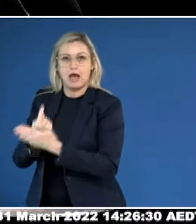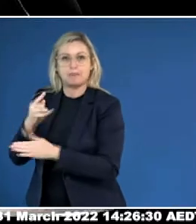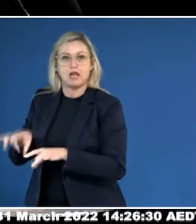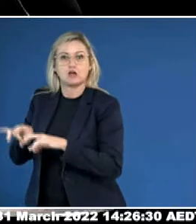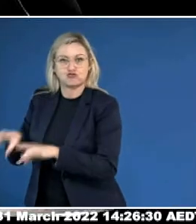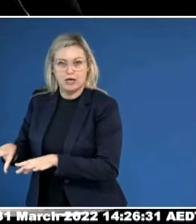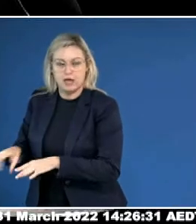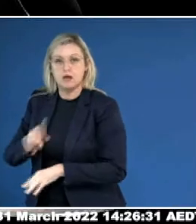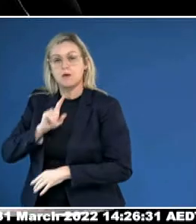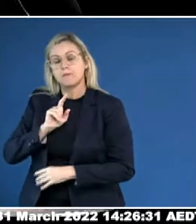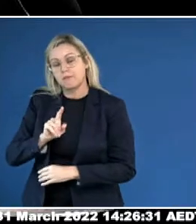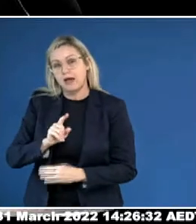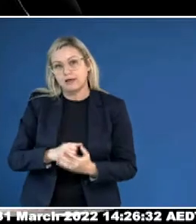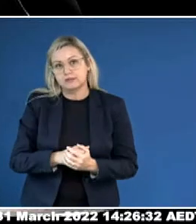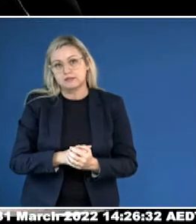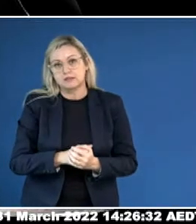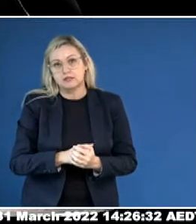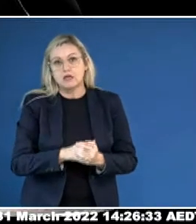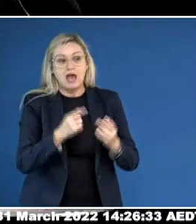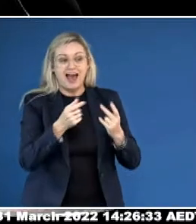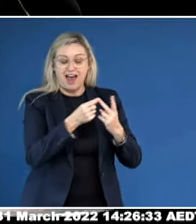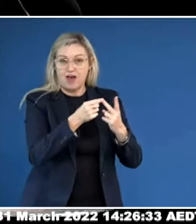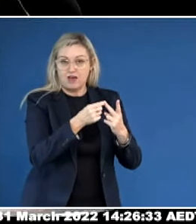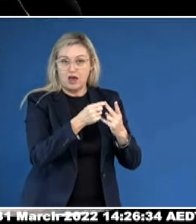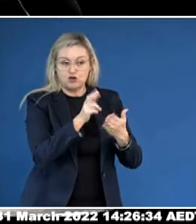that oversees the Convention against Torture - I will just use the short term, if that's